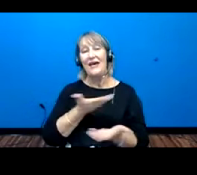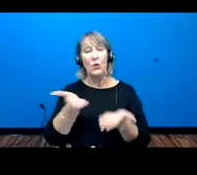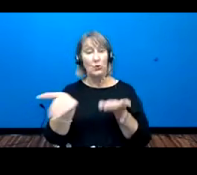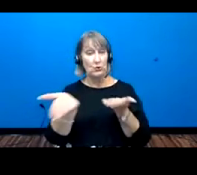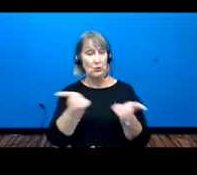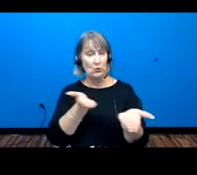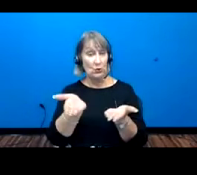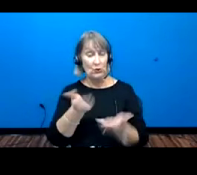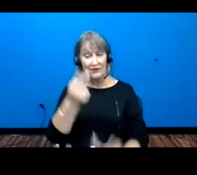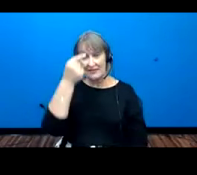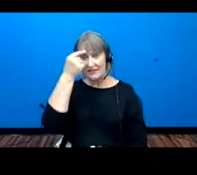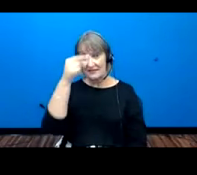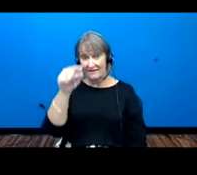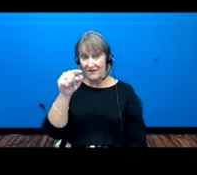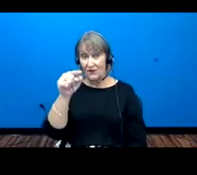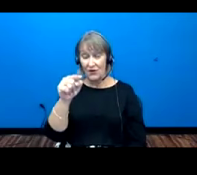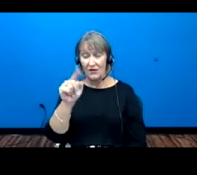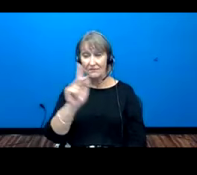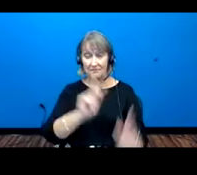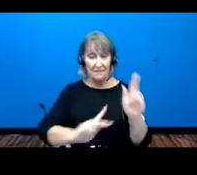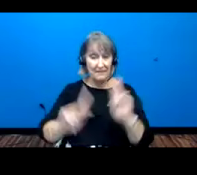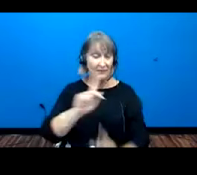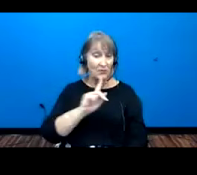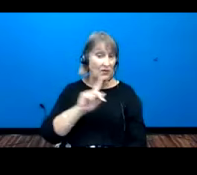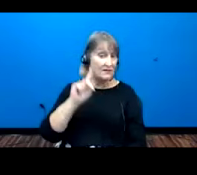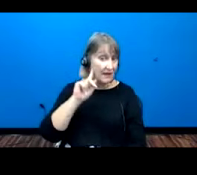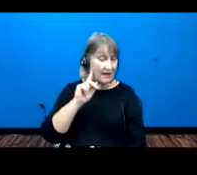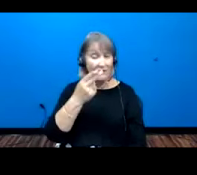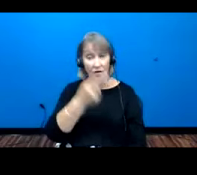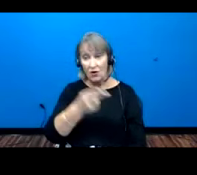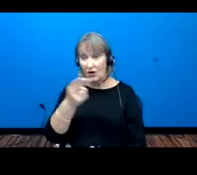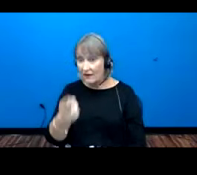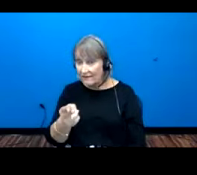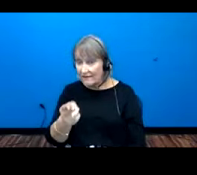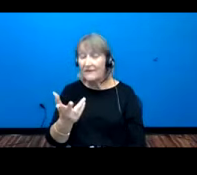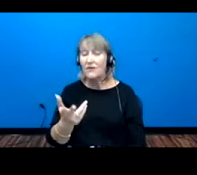when it comes to serving folks who are deaf and have hearing-related disabilities